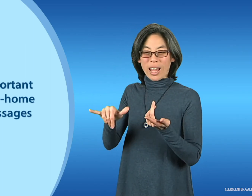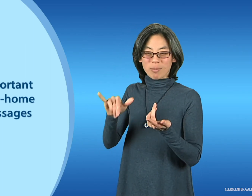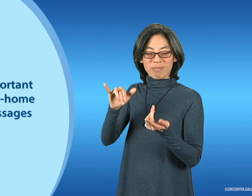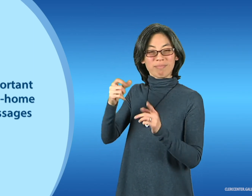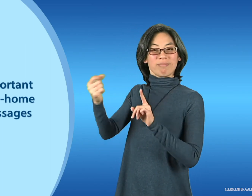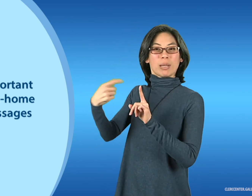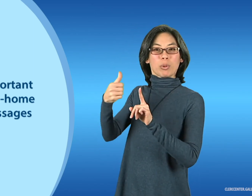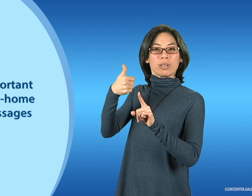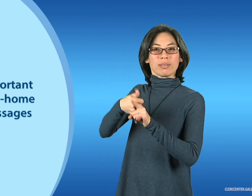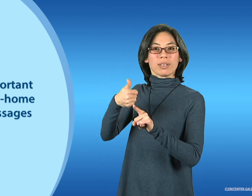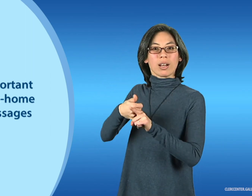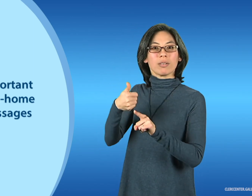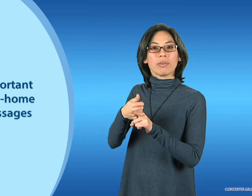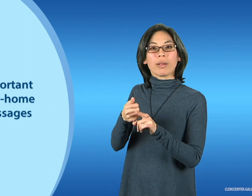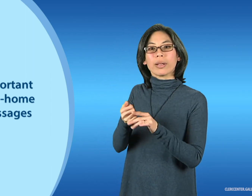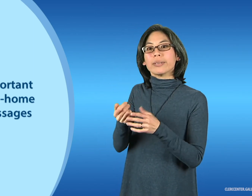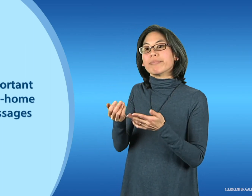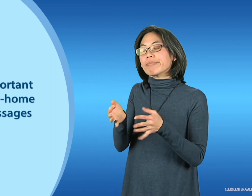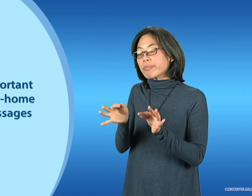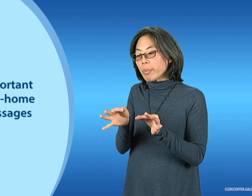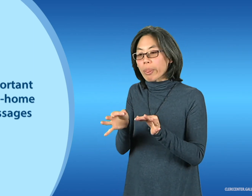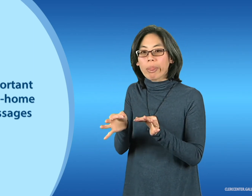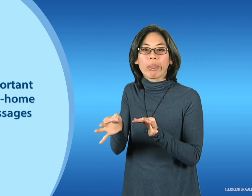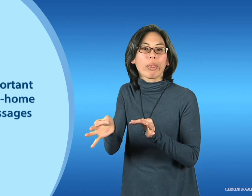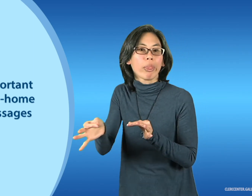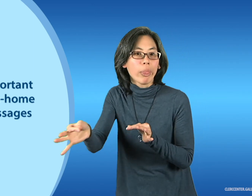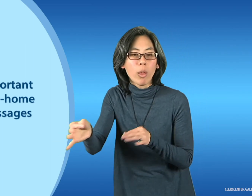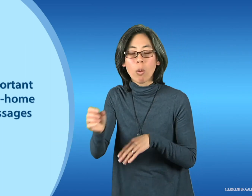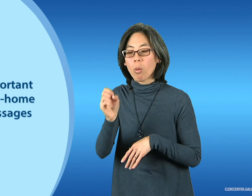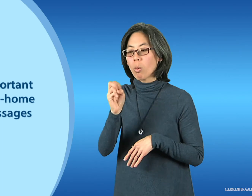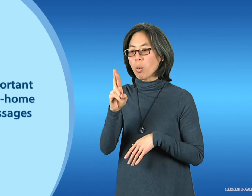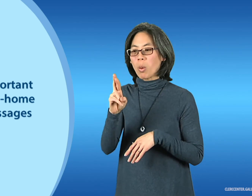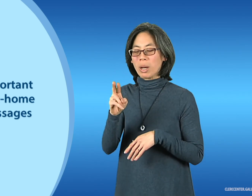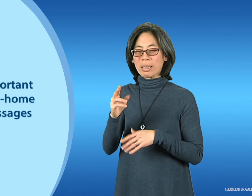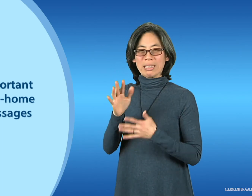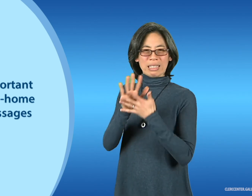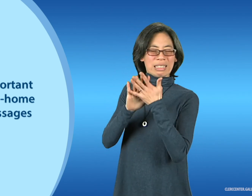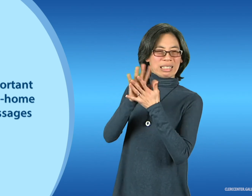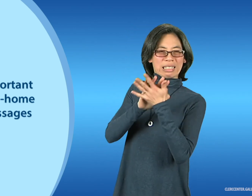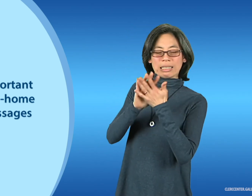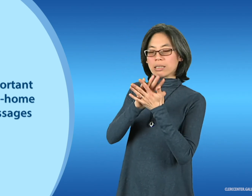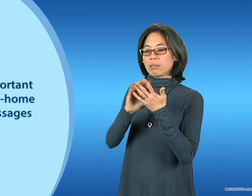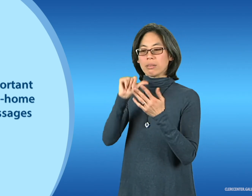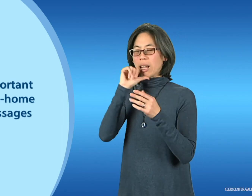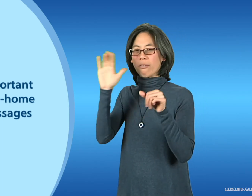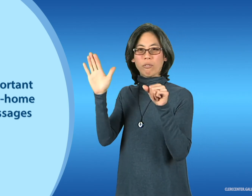If that input is delayed or if it's degraded in any way